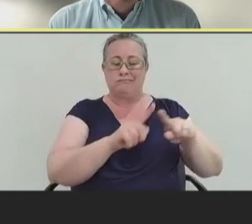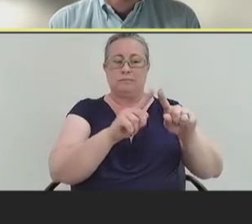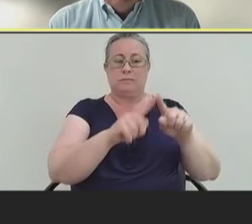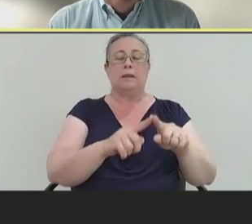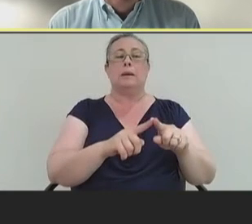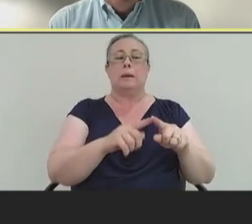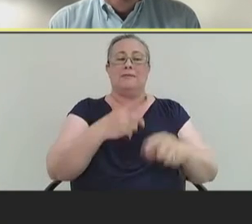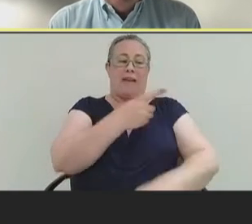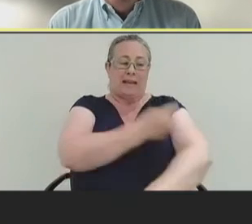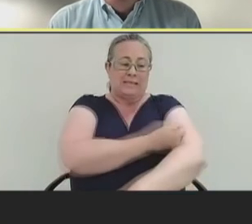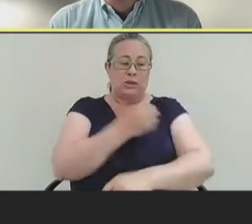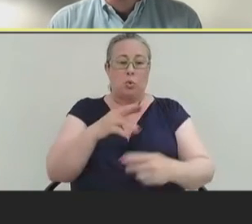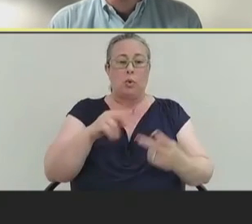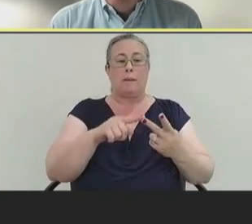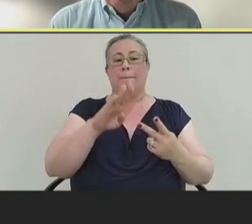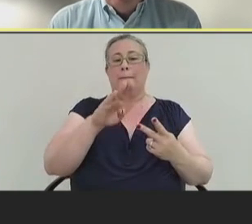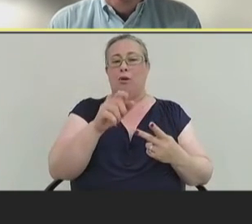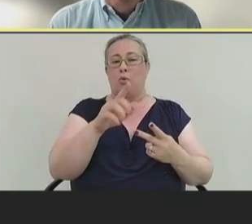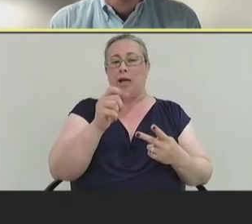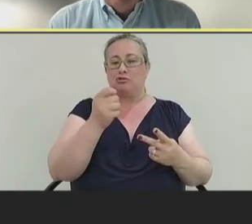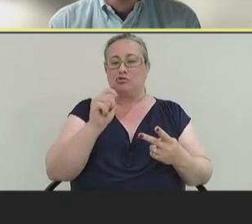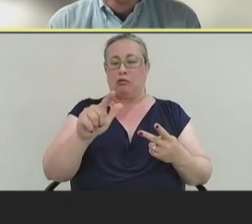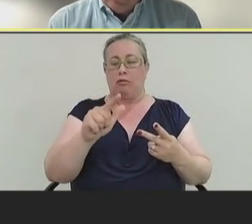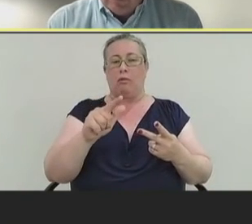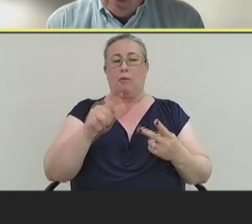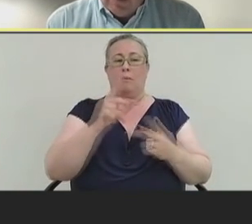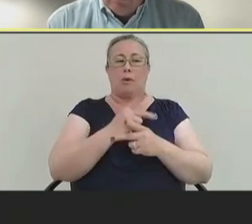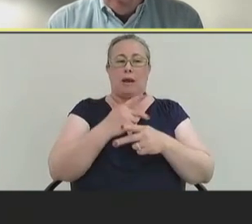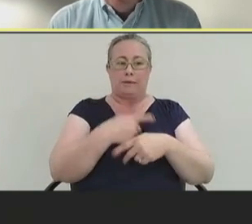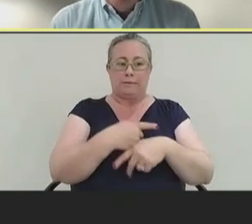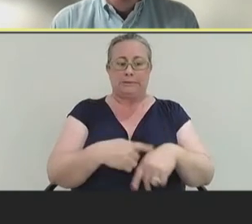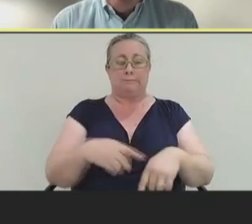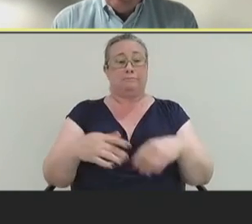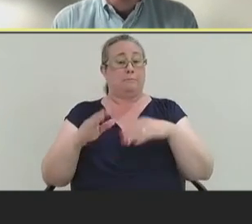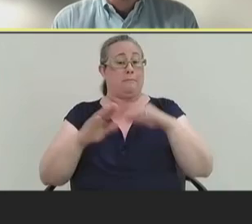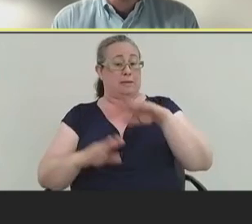even those based on different technologies. So, we talk a lot about mRNA, insect cell,